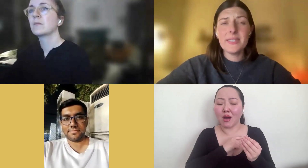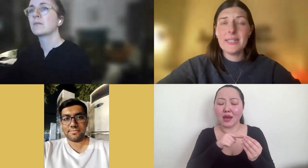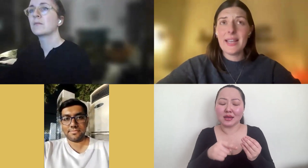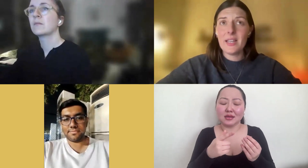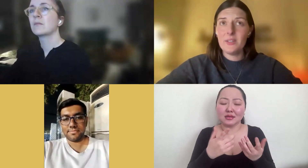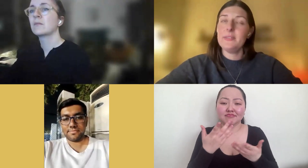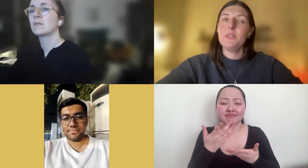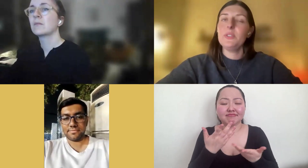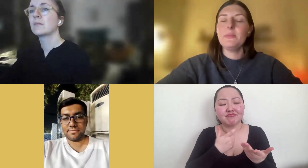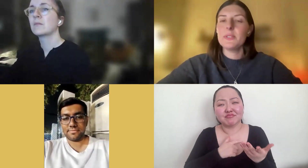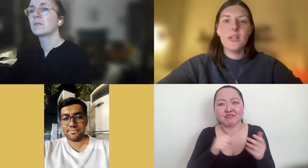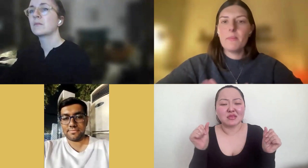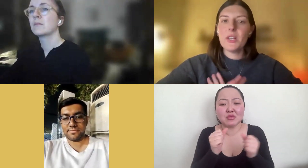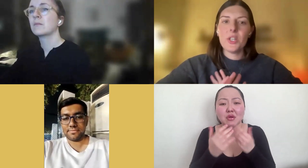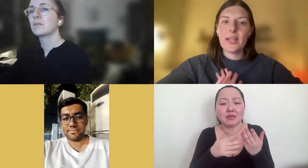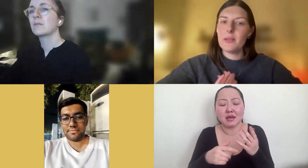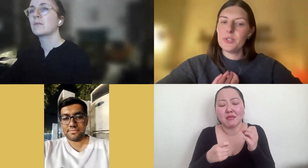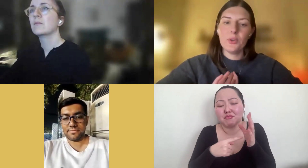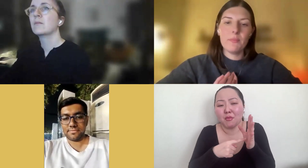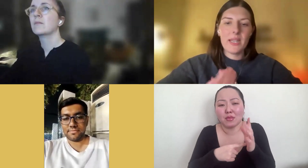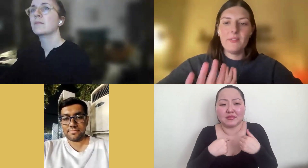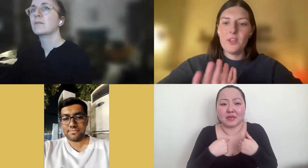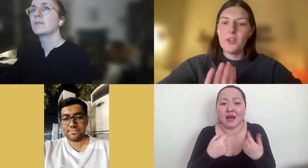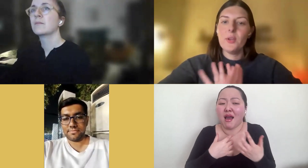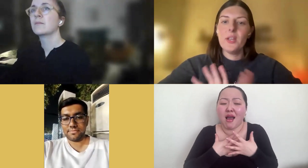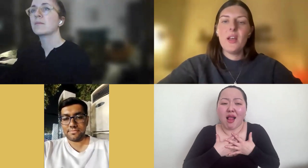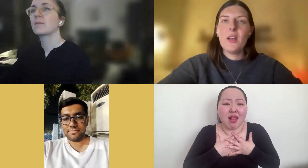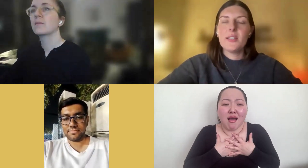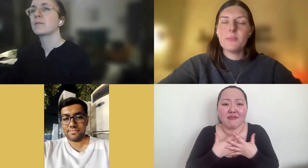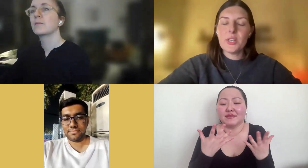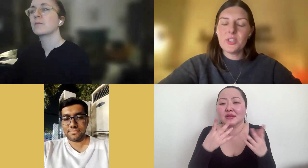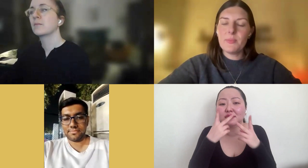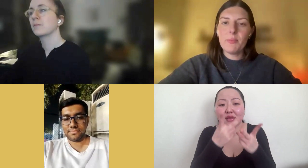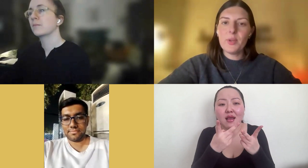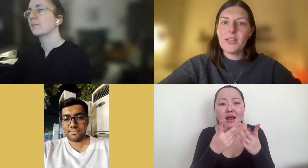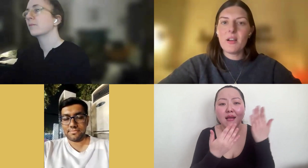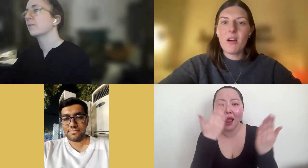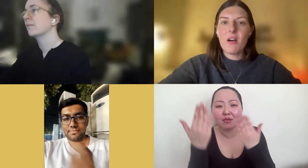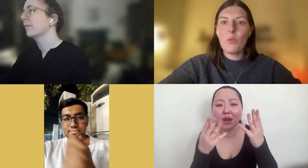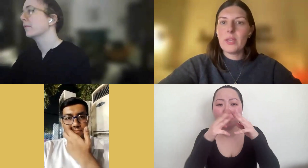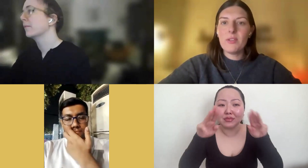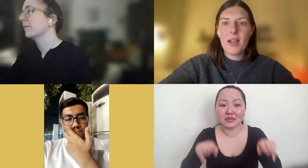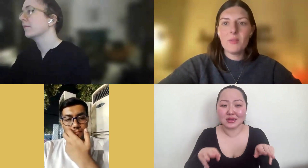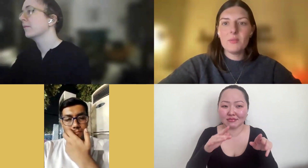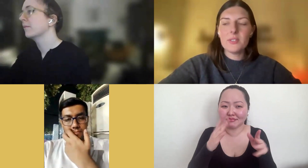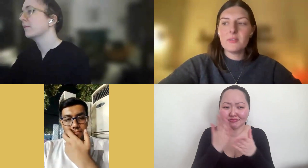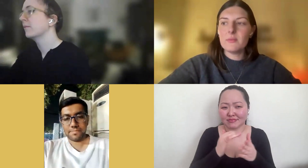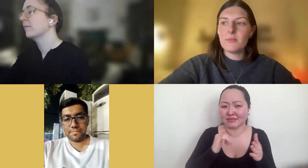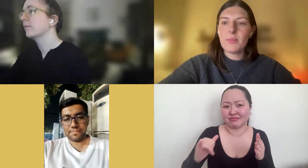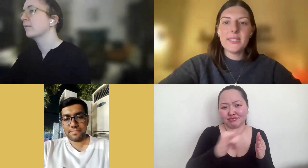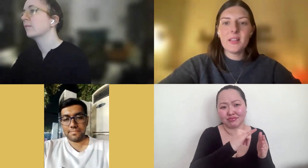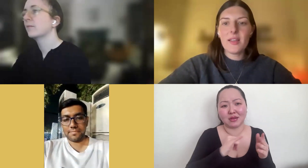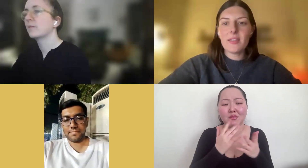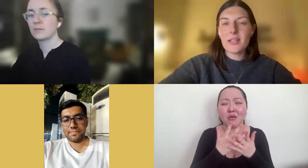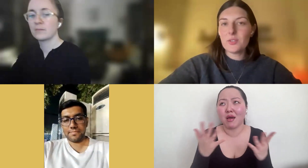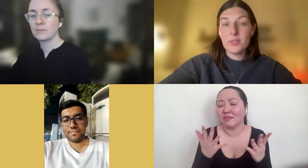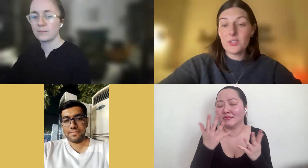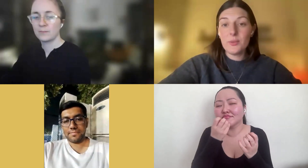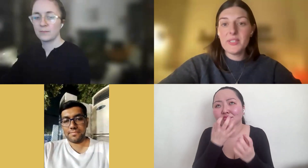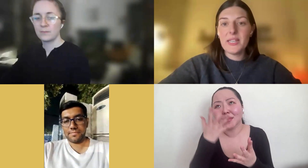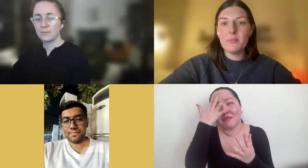loved galleries and museums, much like many of you I'm sure, walking around the Natural History